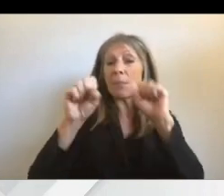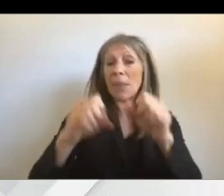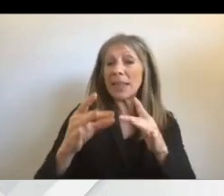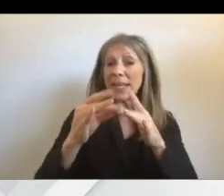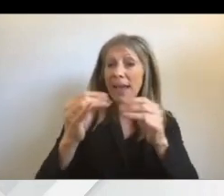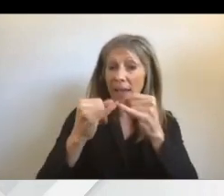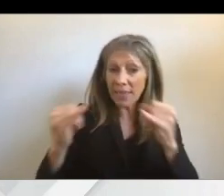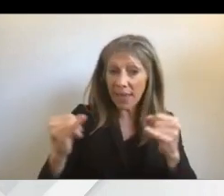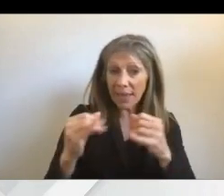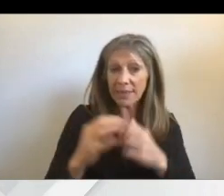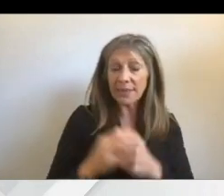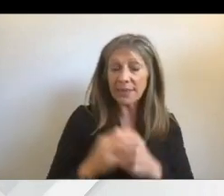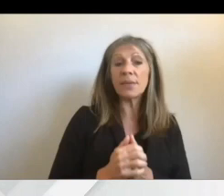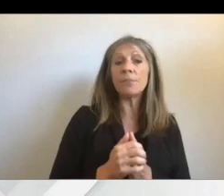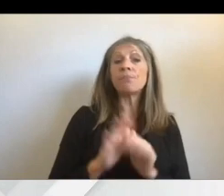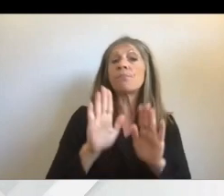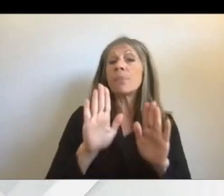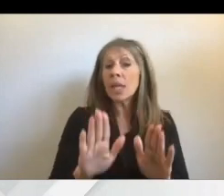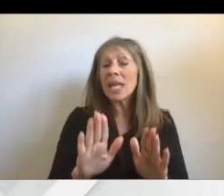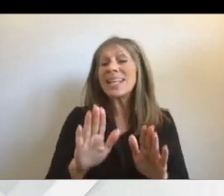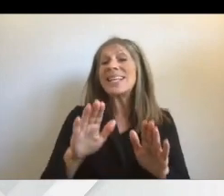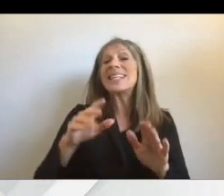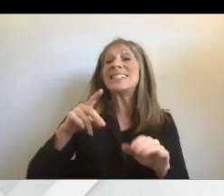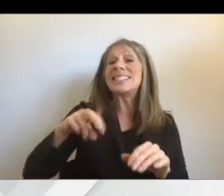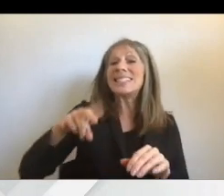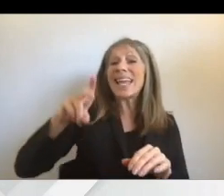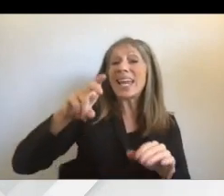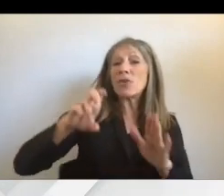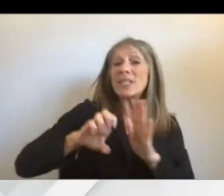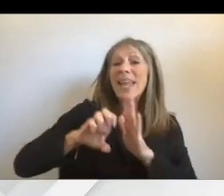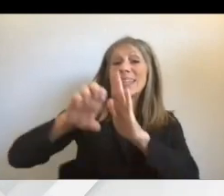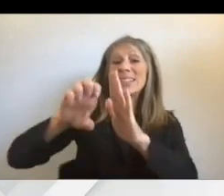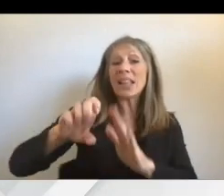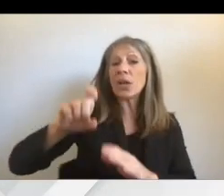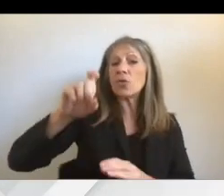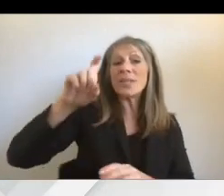Note that stairs and escalators cannot be part of pedestrian access routes.